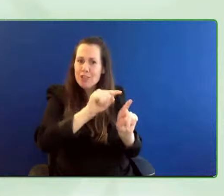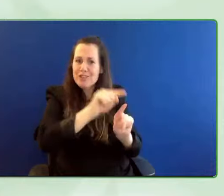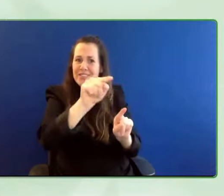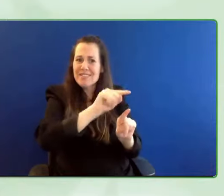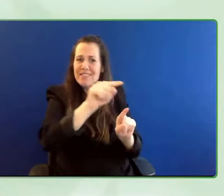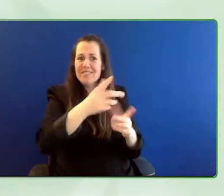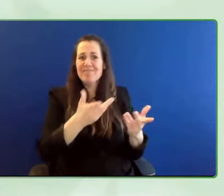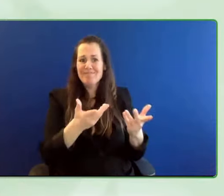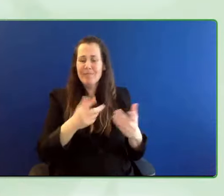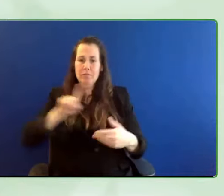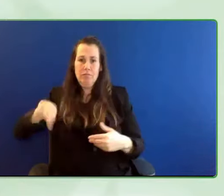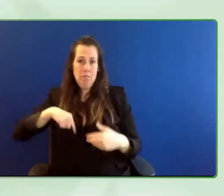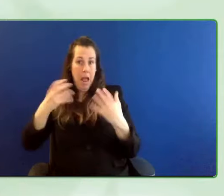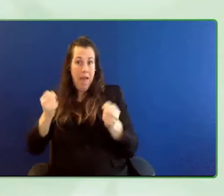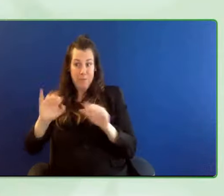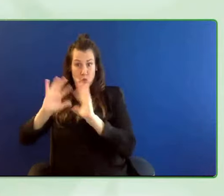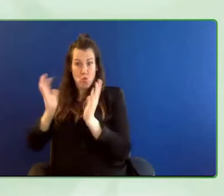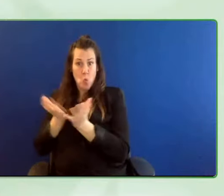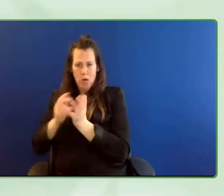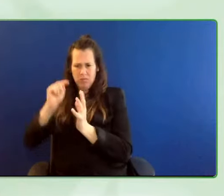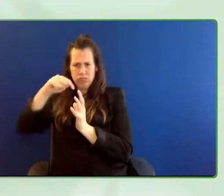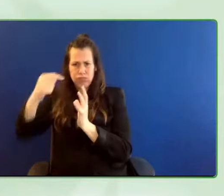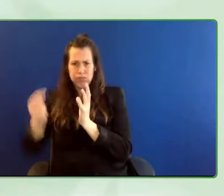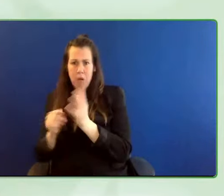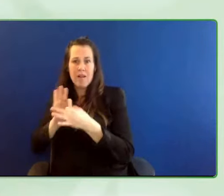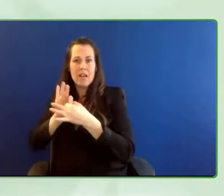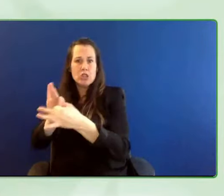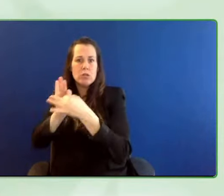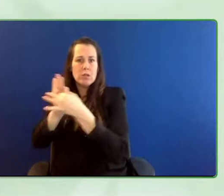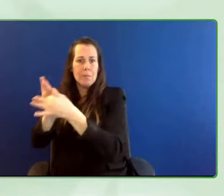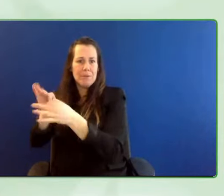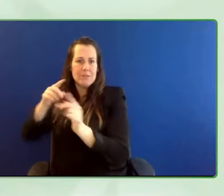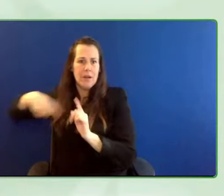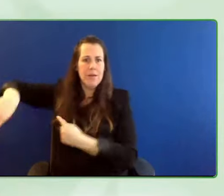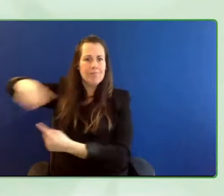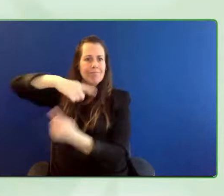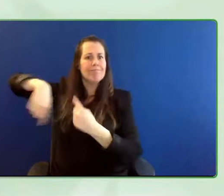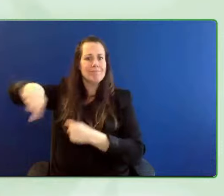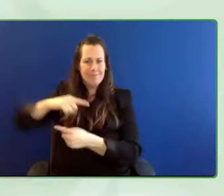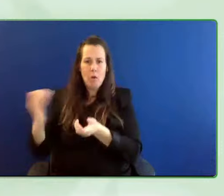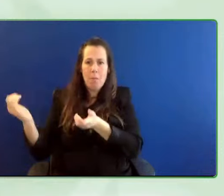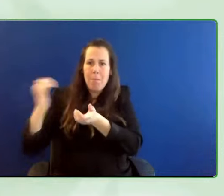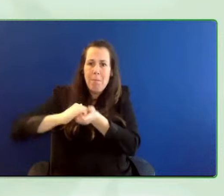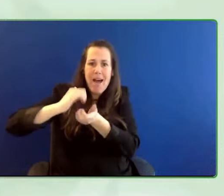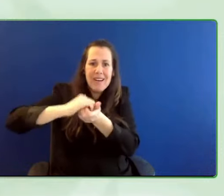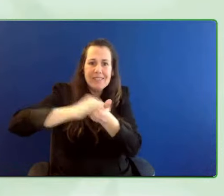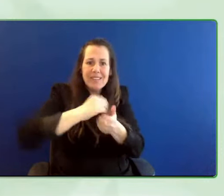training courses for caregivers because they are often thrown into responsibilities that